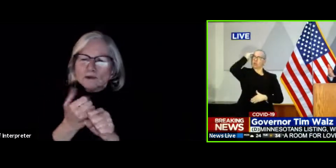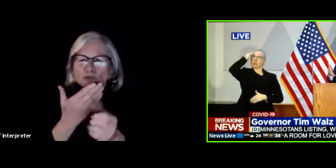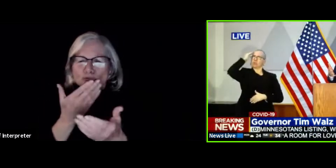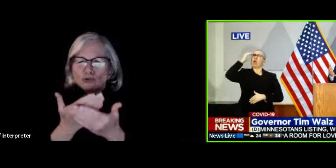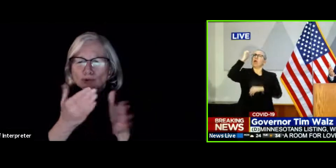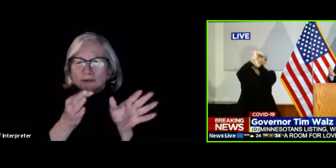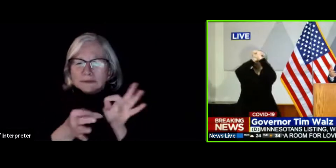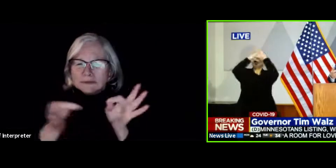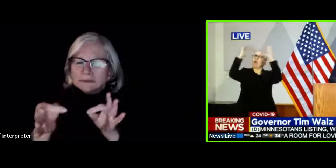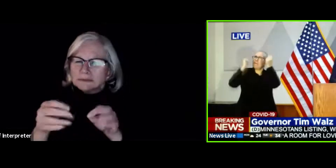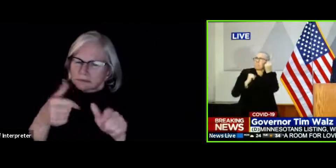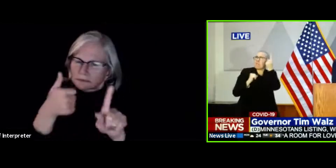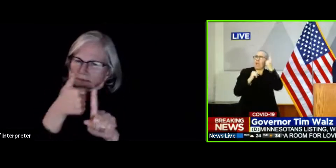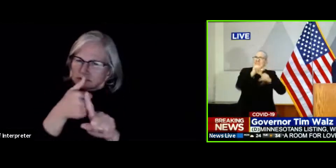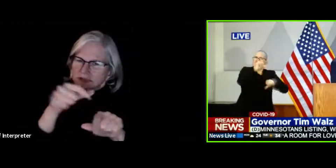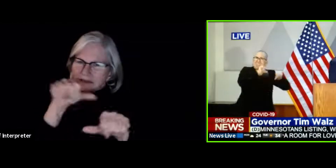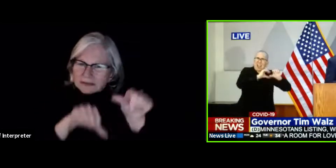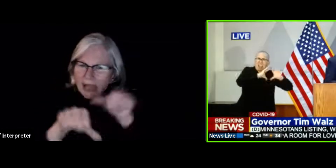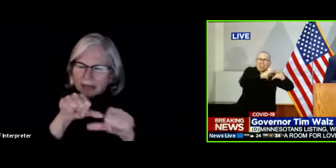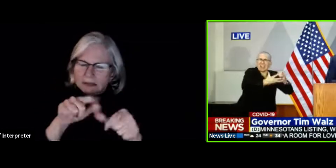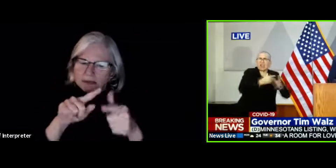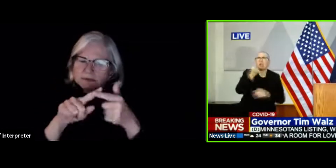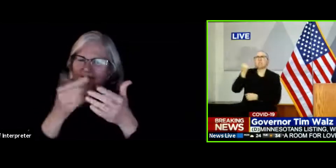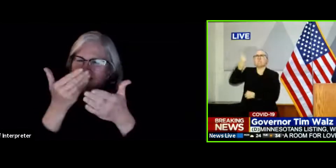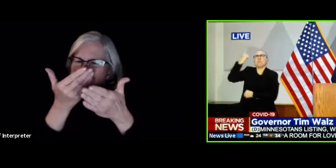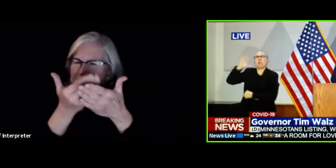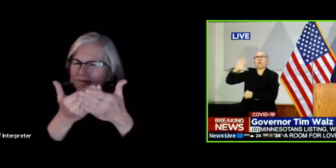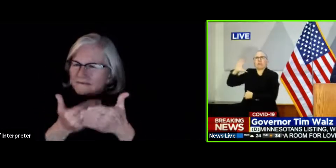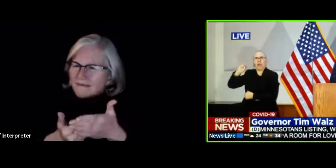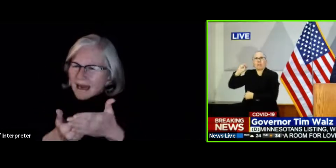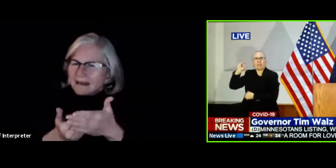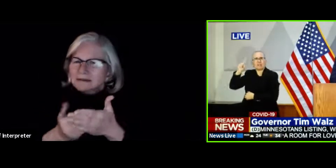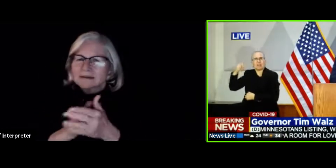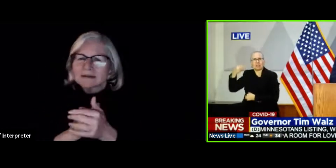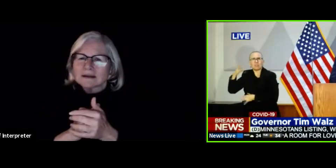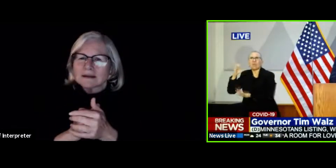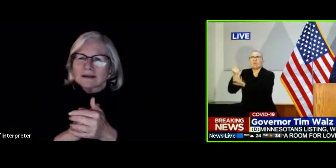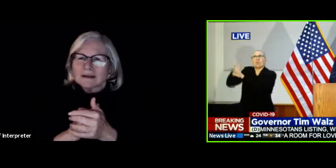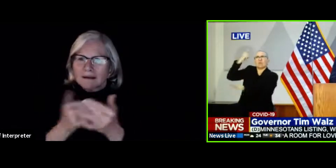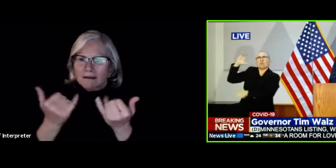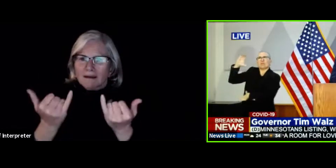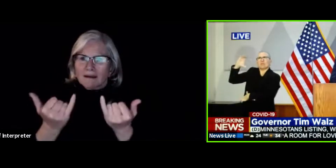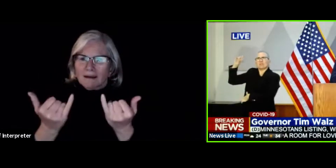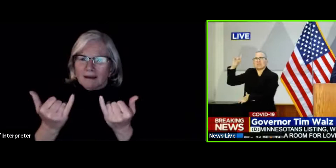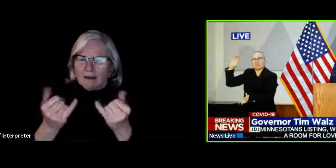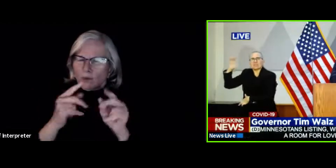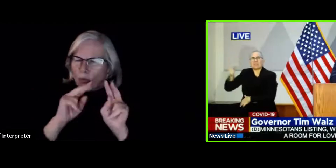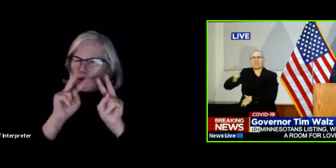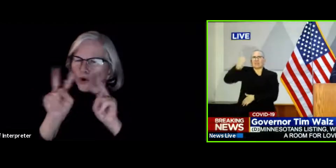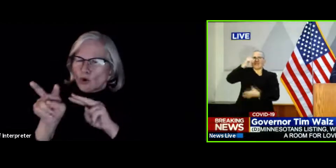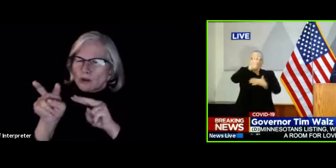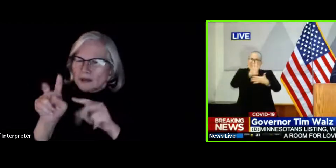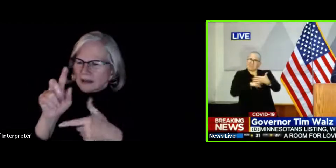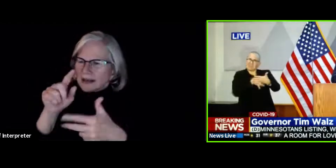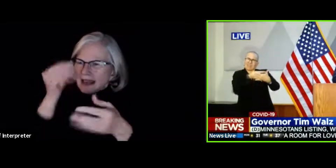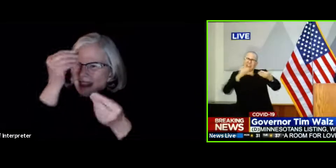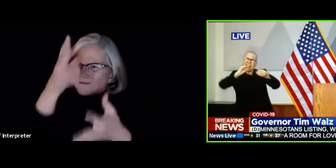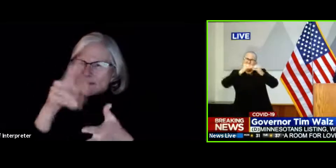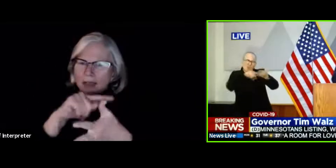IT'S THEIR JOB TO TAKE THIS DATA AND ASK QUESTIONS ABOUT IT, VERIFY IT, MAKE SURE THAT IT'S CORRECT SO THAT WE CAN REACH SOME